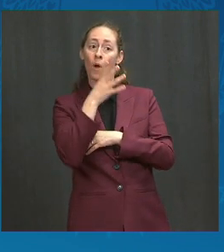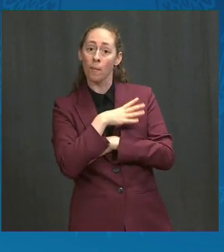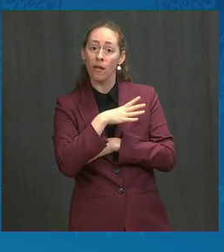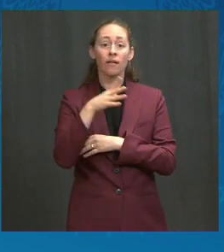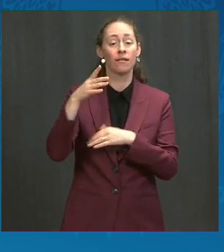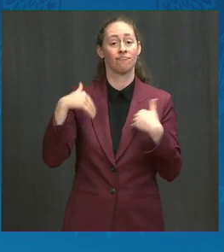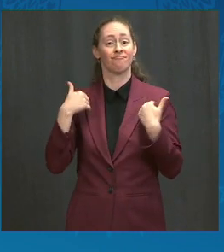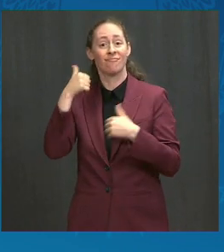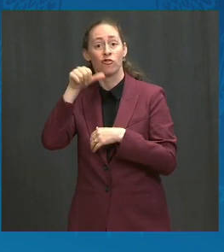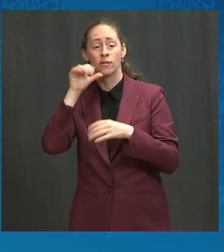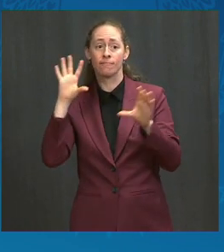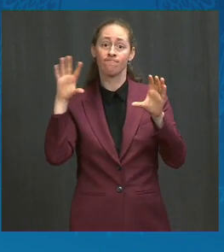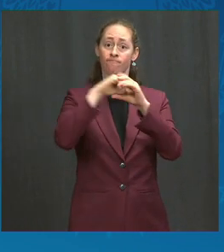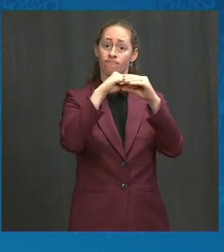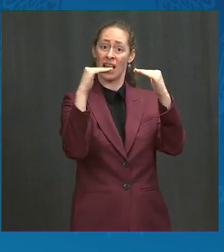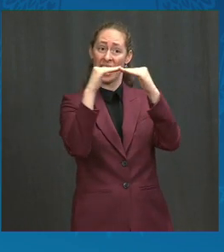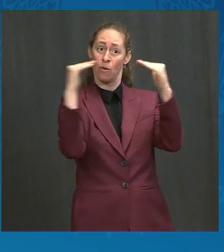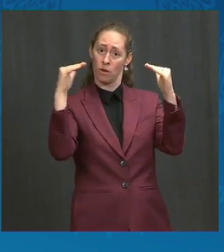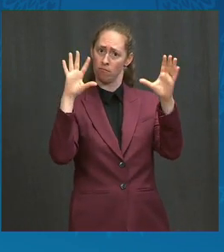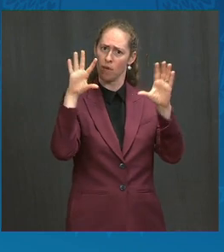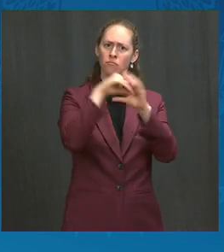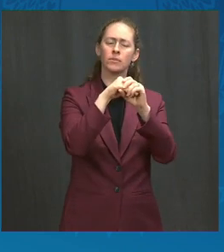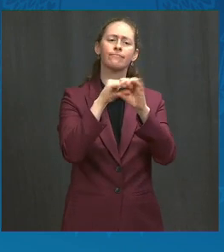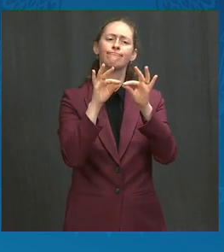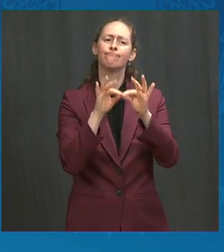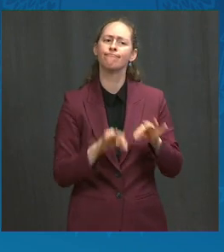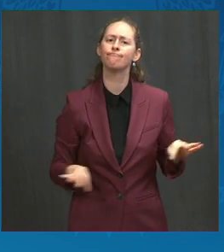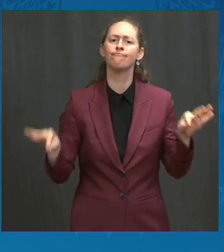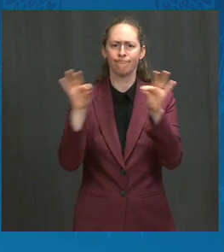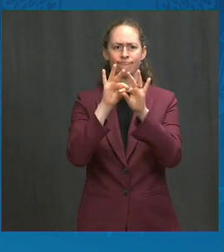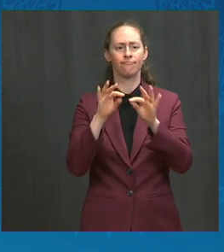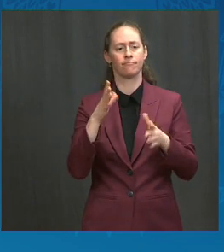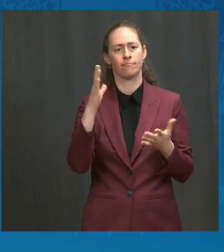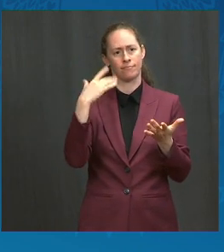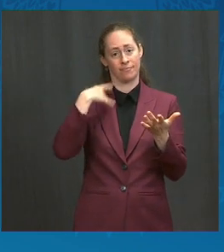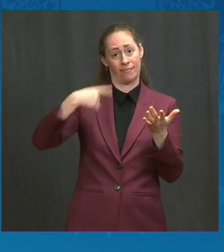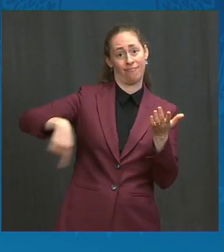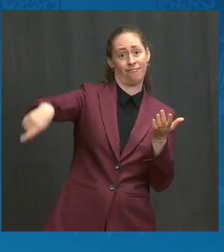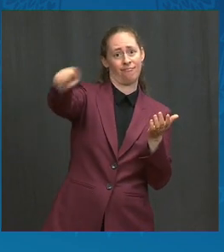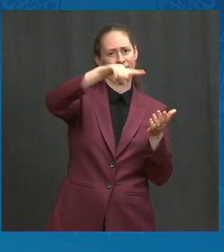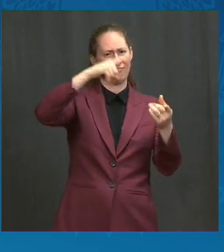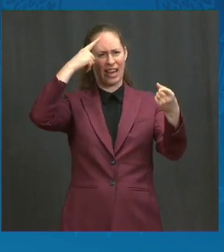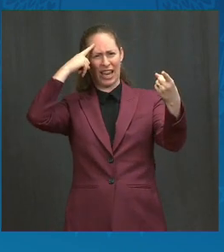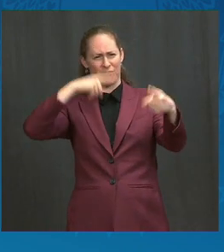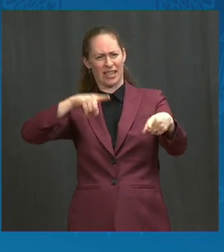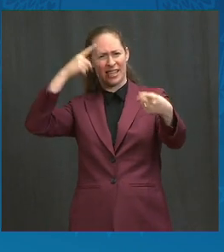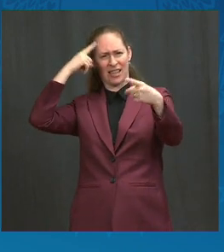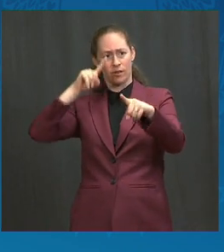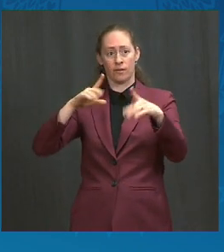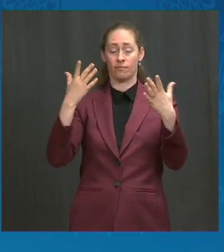because I believe, as you all do, that addressing gender equity and equality